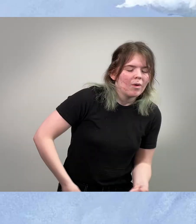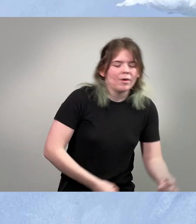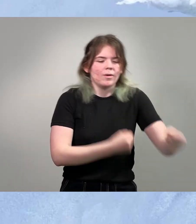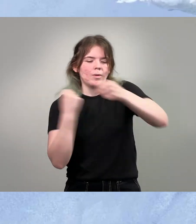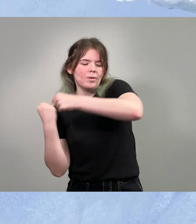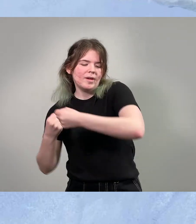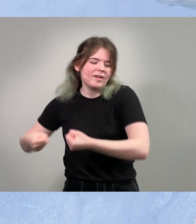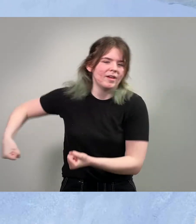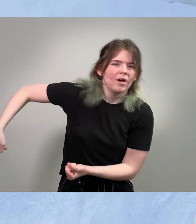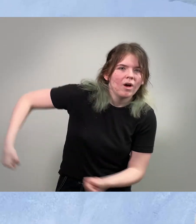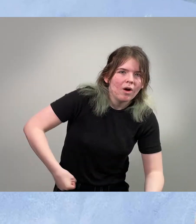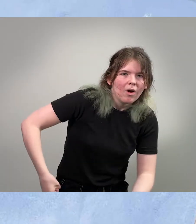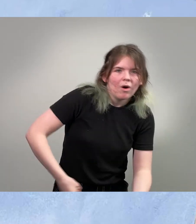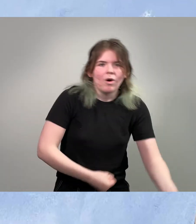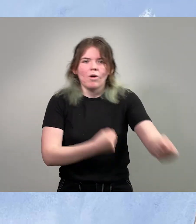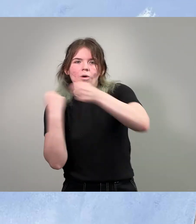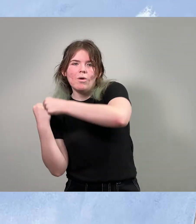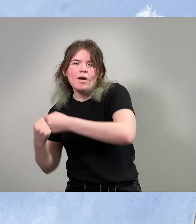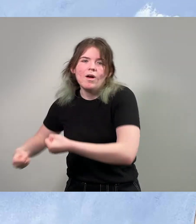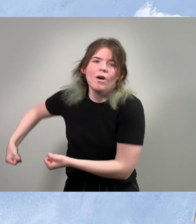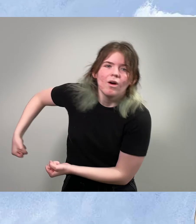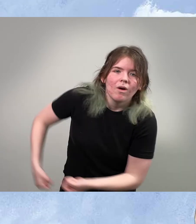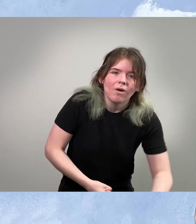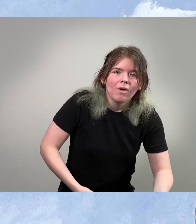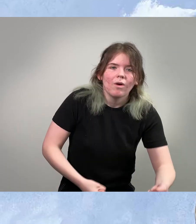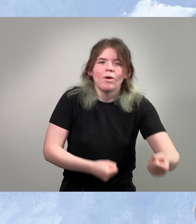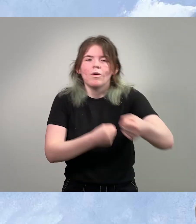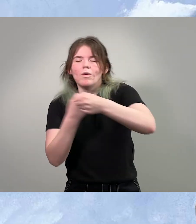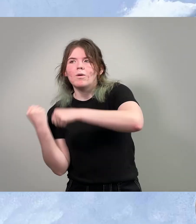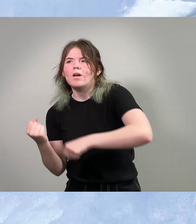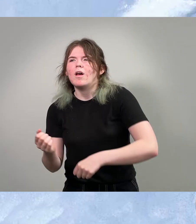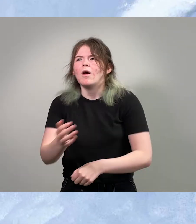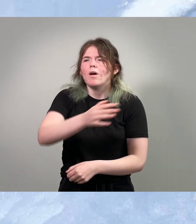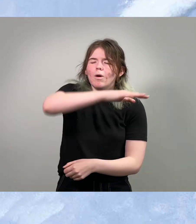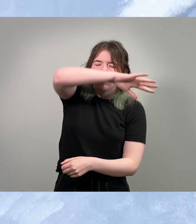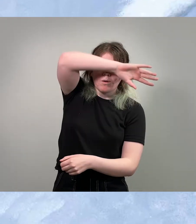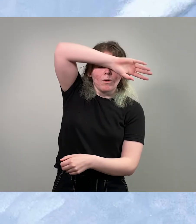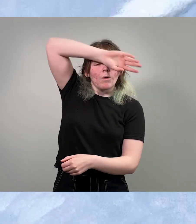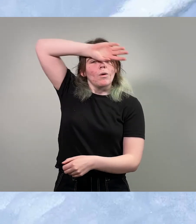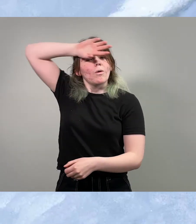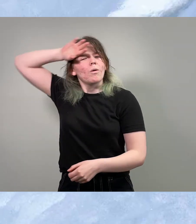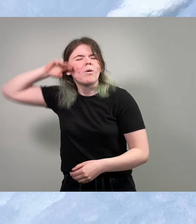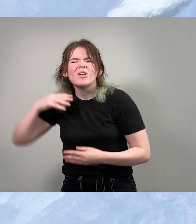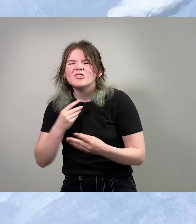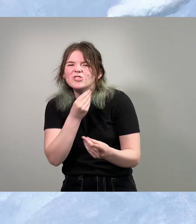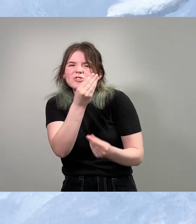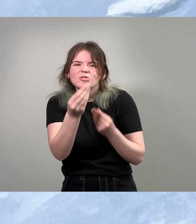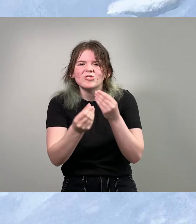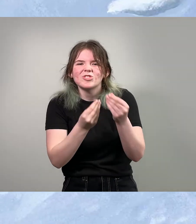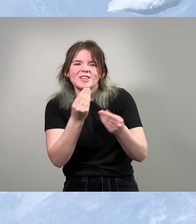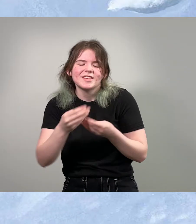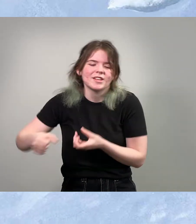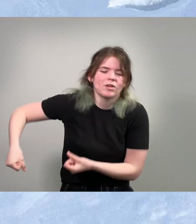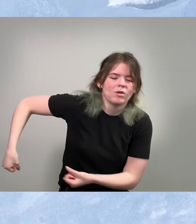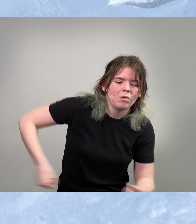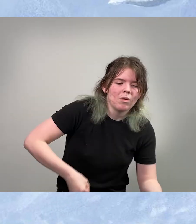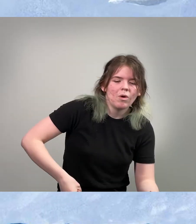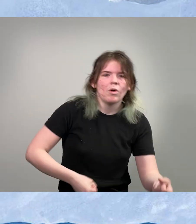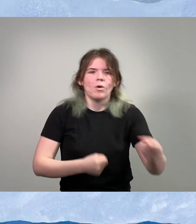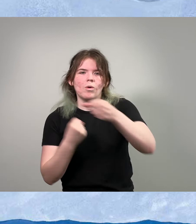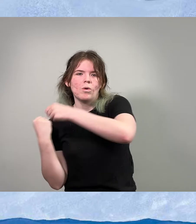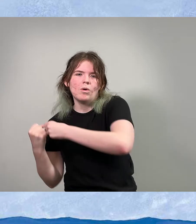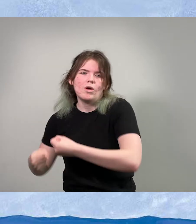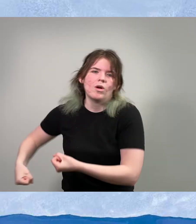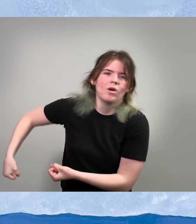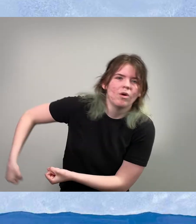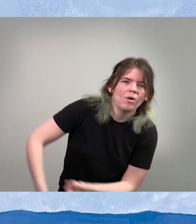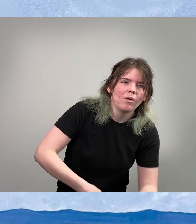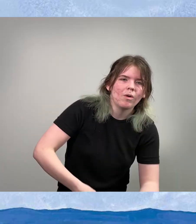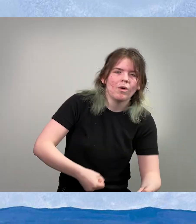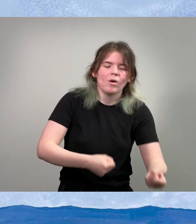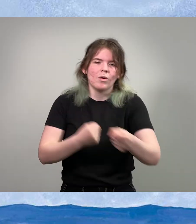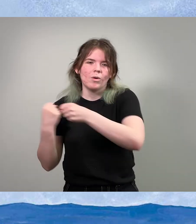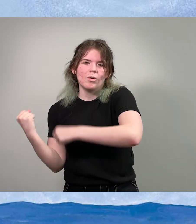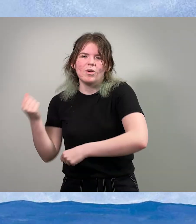He got very hot and very dirty and became smellier than ever. At last he struck something hard.